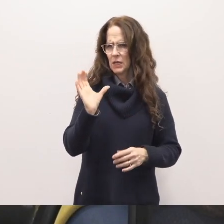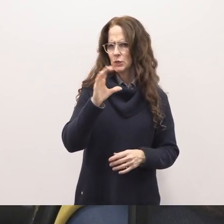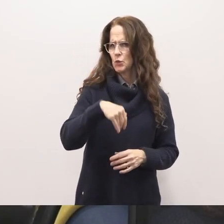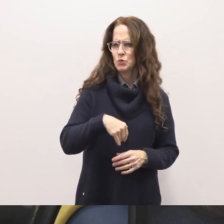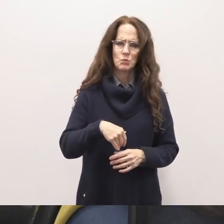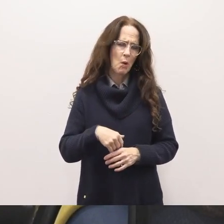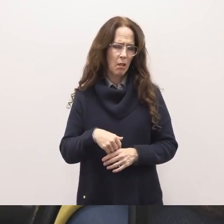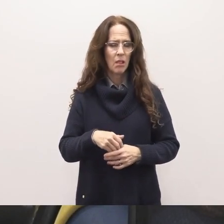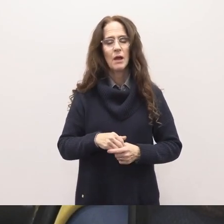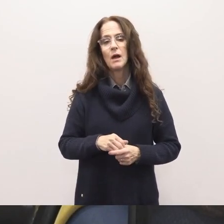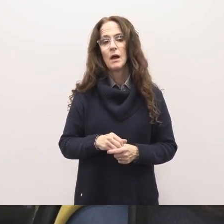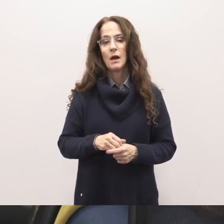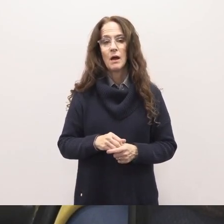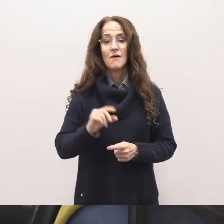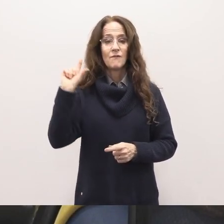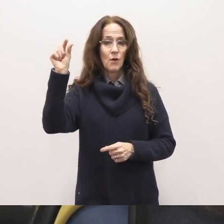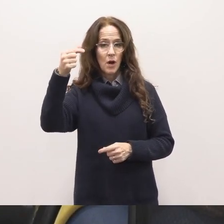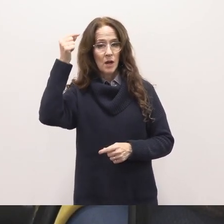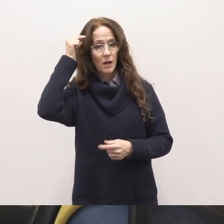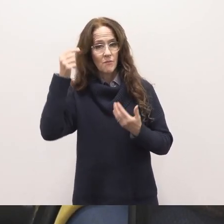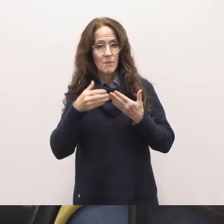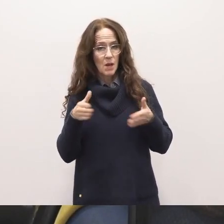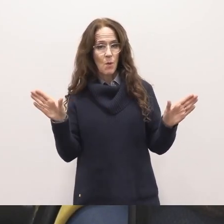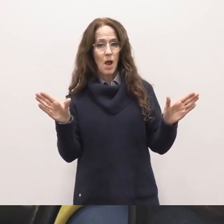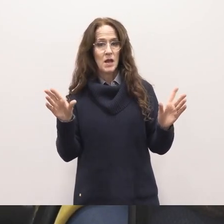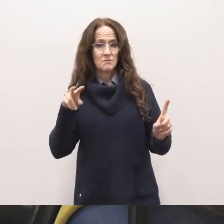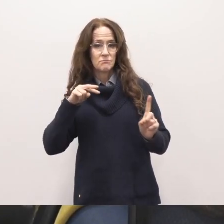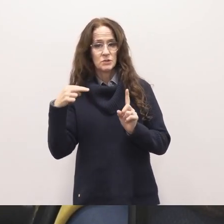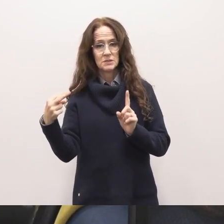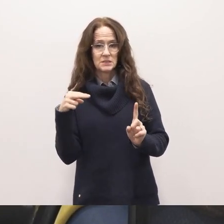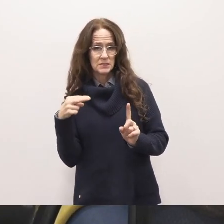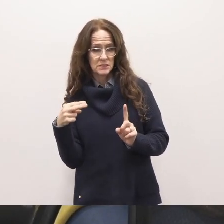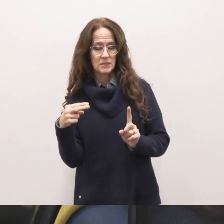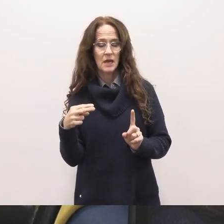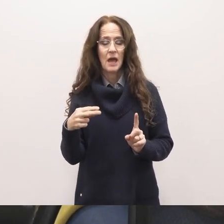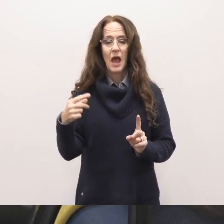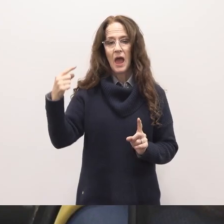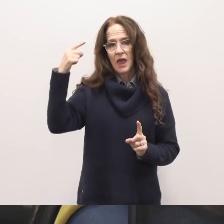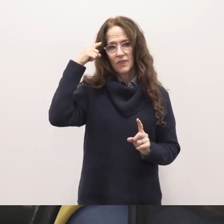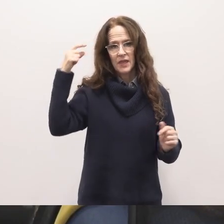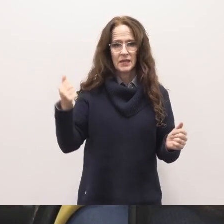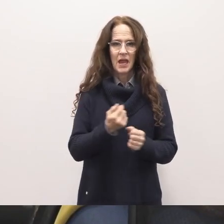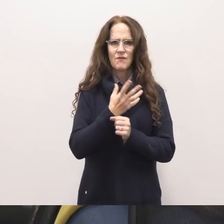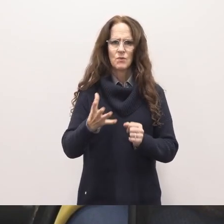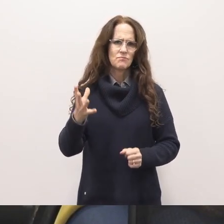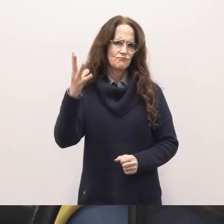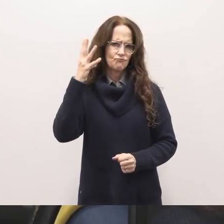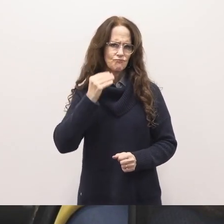So from a government-wide perspective, something that... I think everybody's very familiar with these financials now,